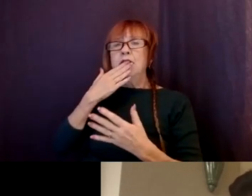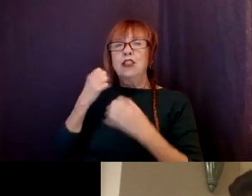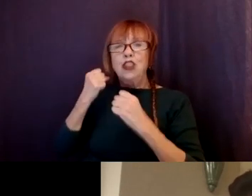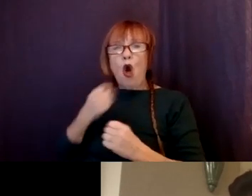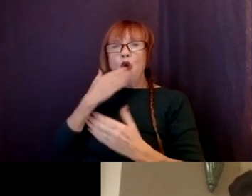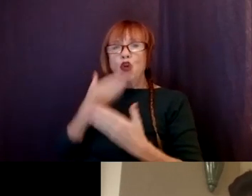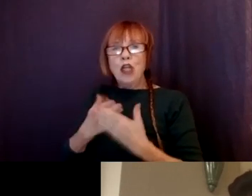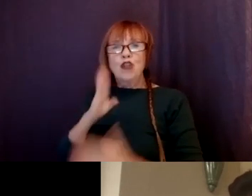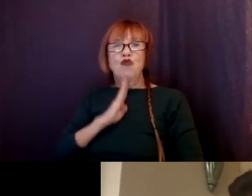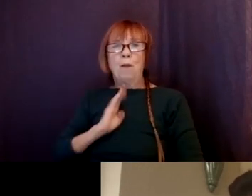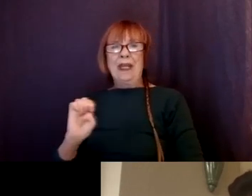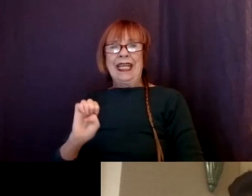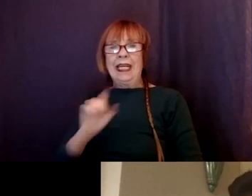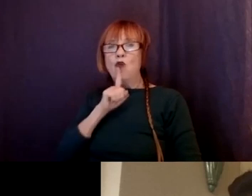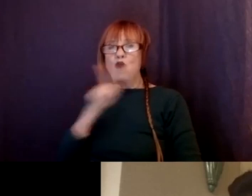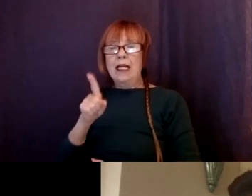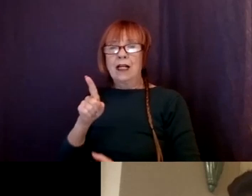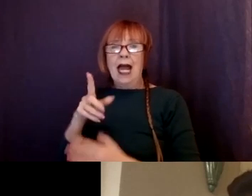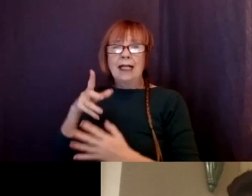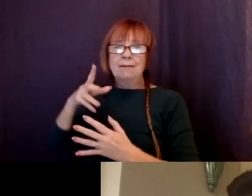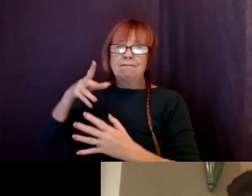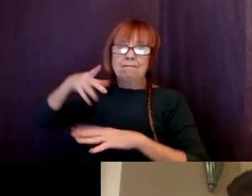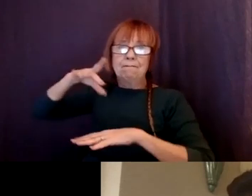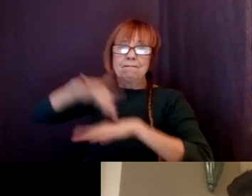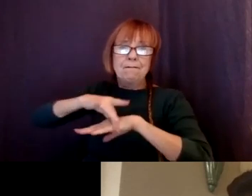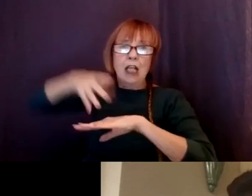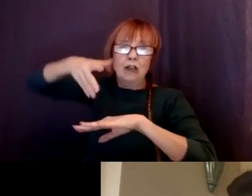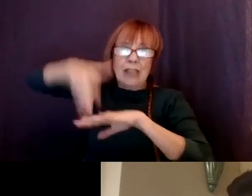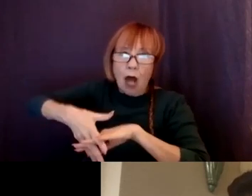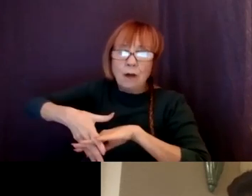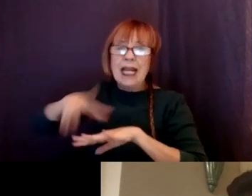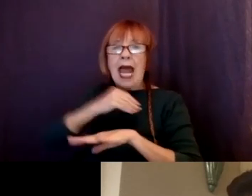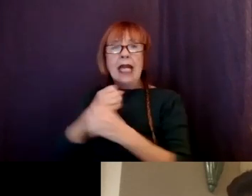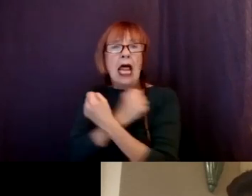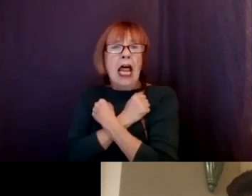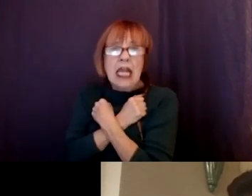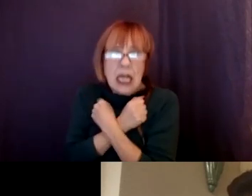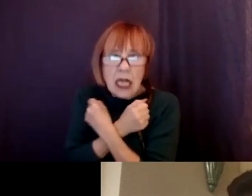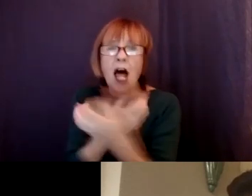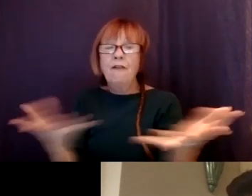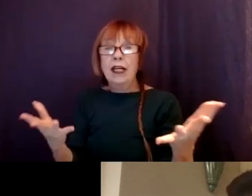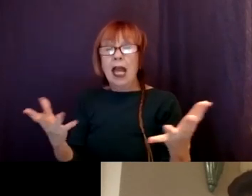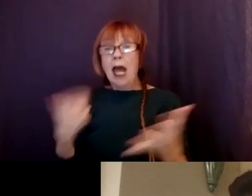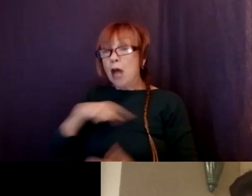down to earth and loving. We need more of that, and you are one of those people.